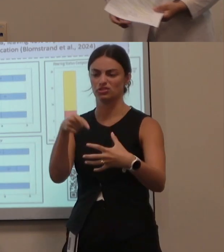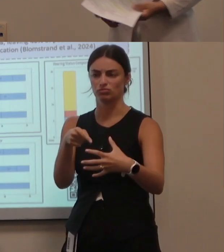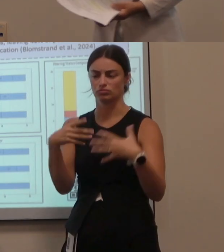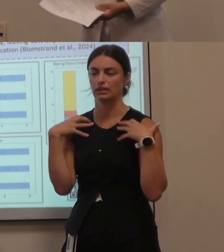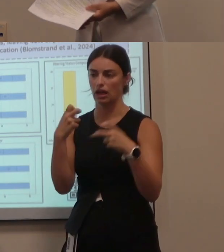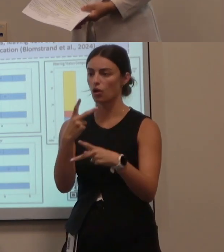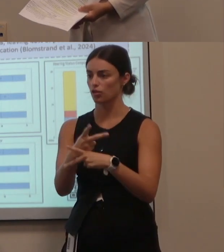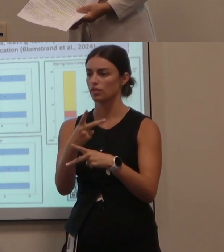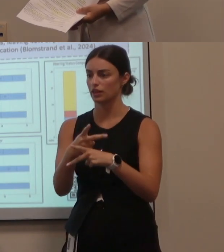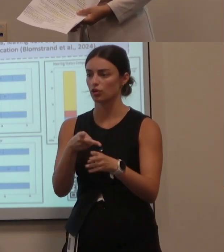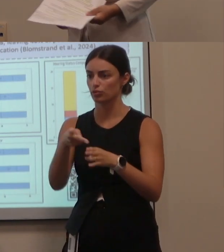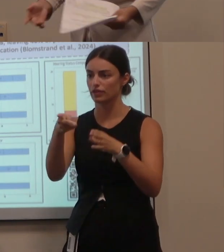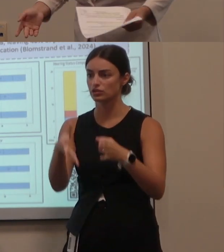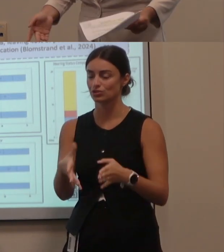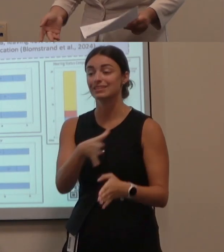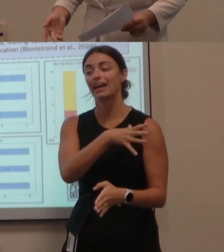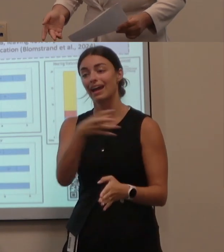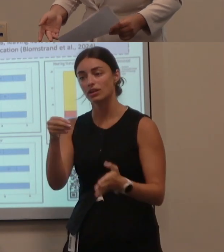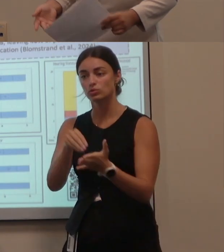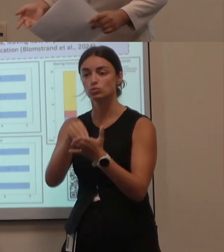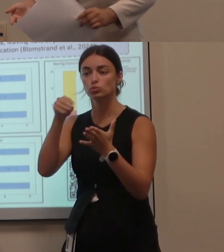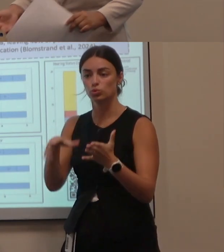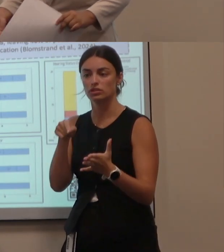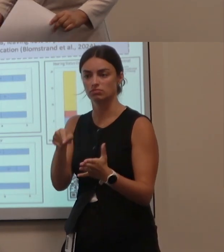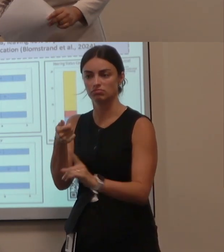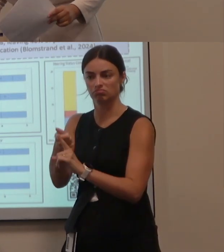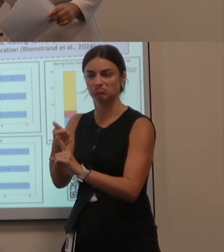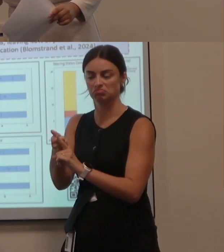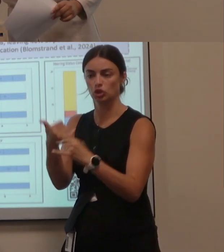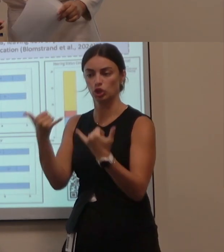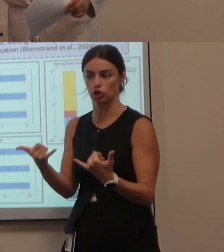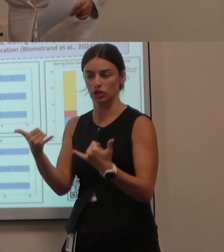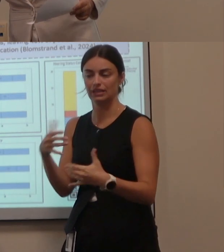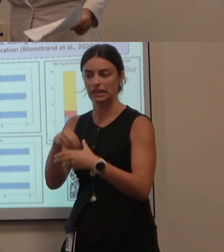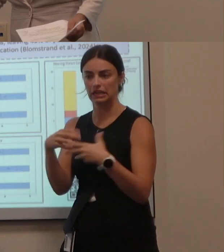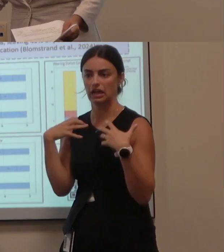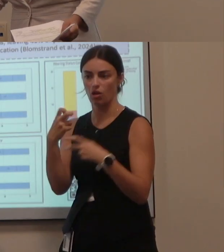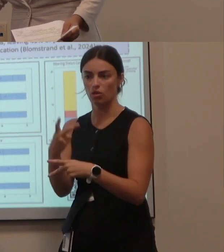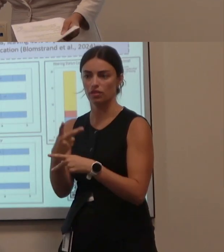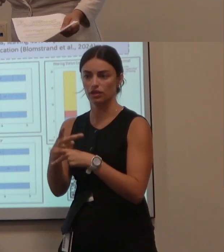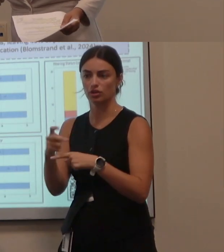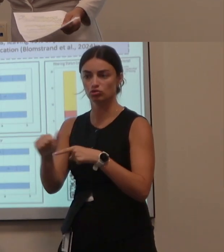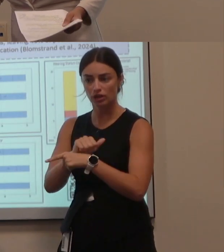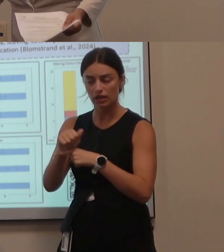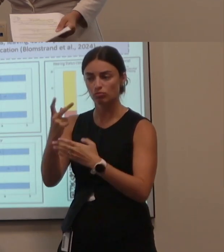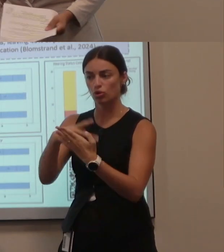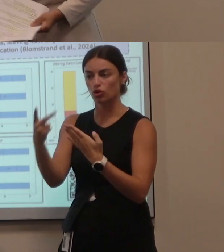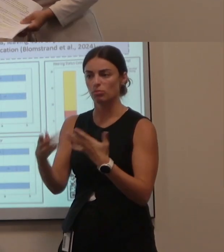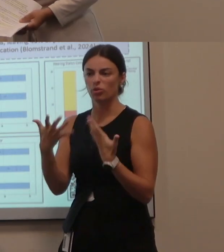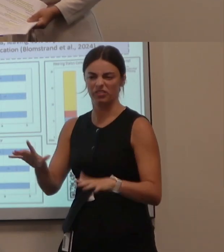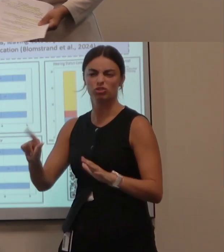and students who are currently enrolled in a healthcare training program or have graduated from one, participants have to